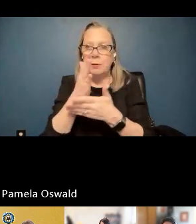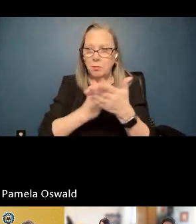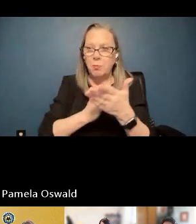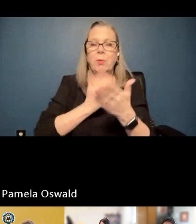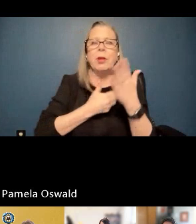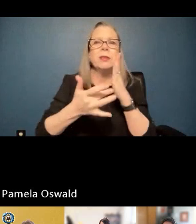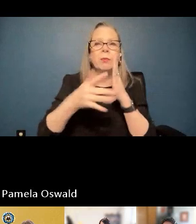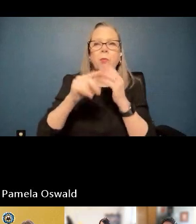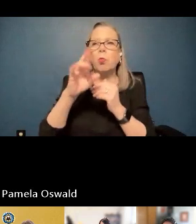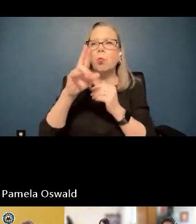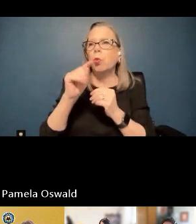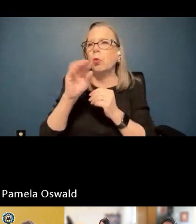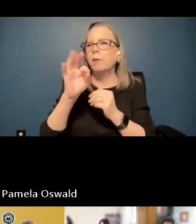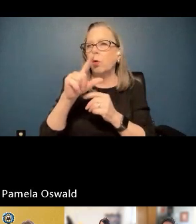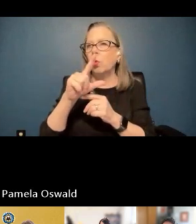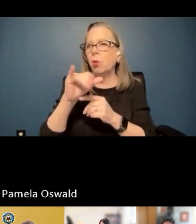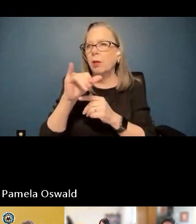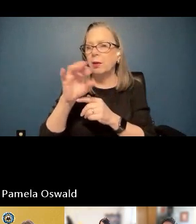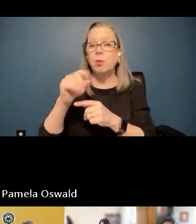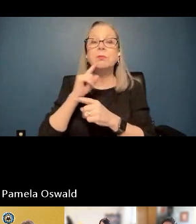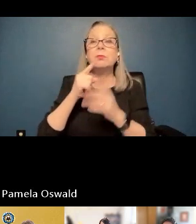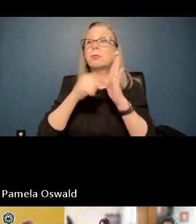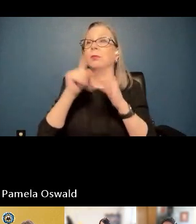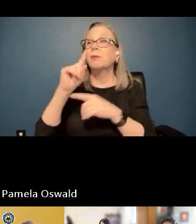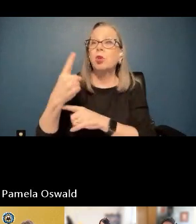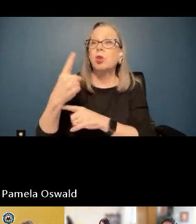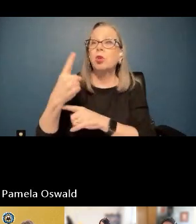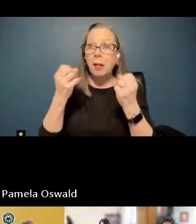It represents our first multi session workshop offering design specifically to